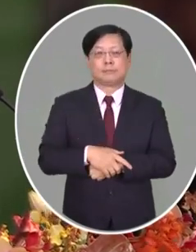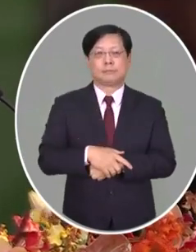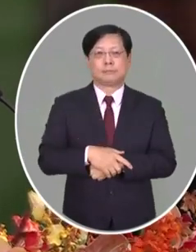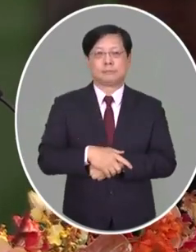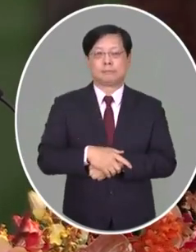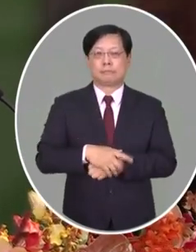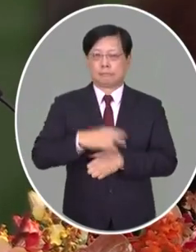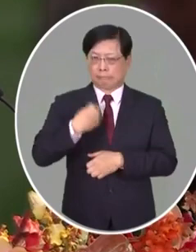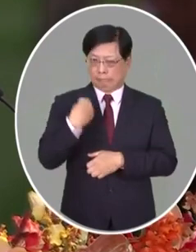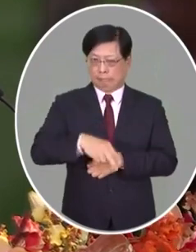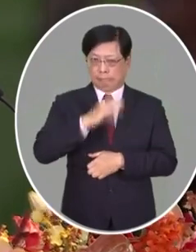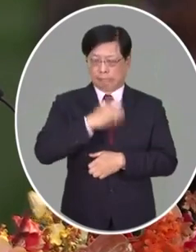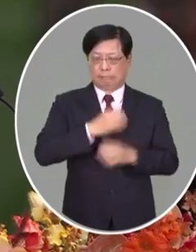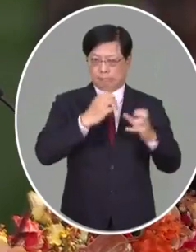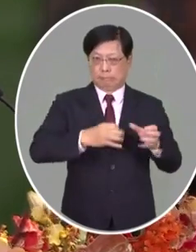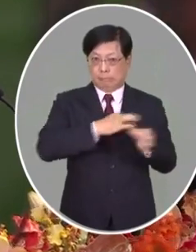build economic security,